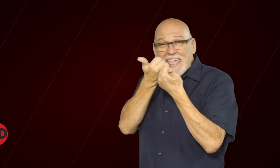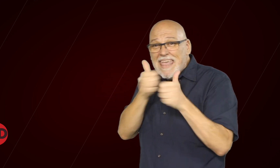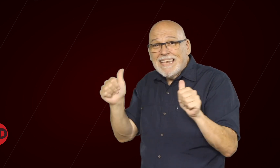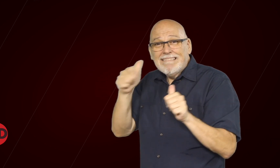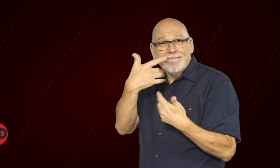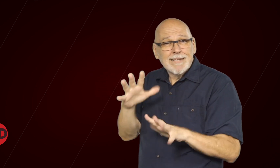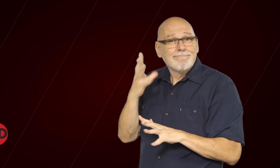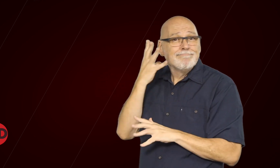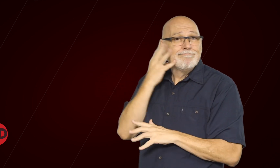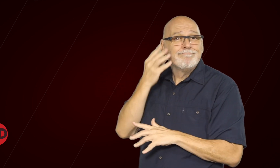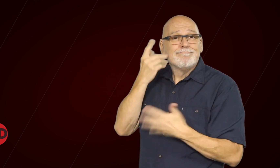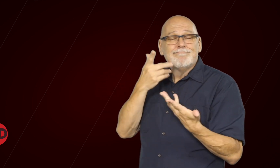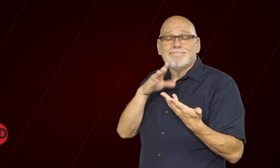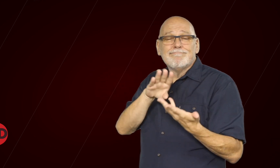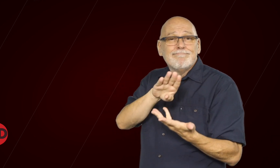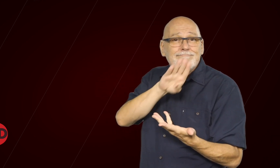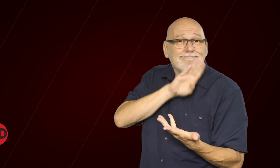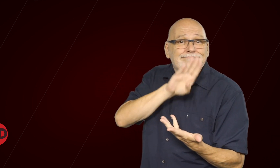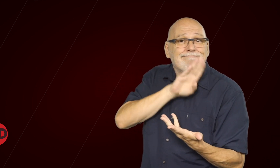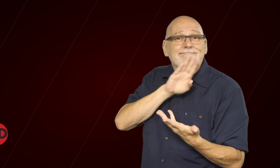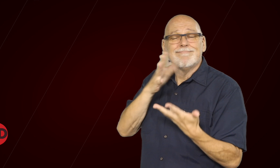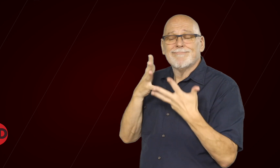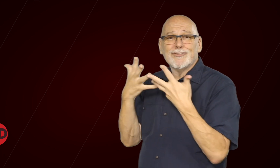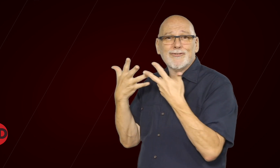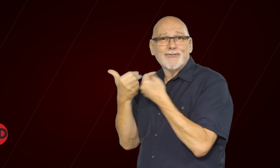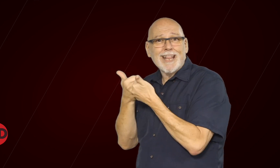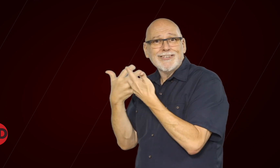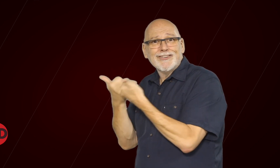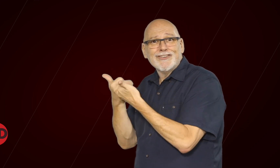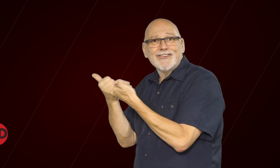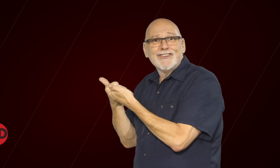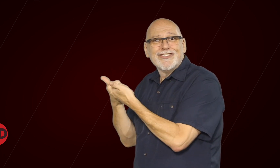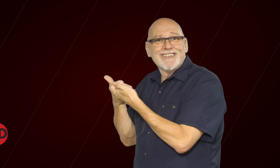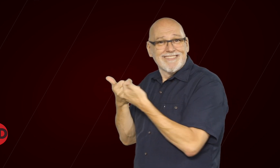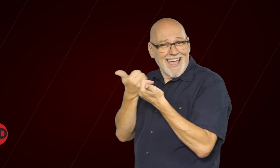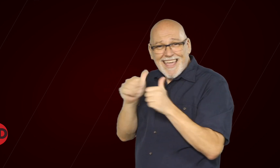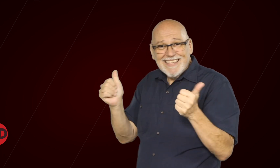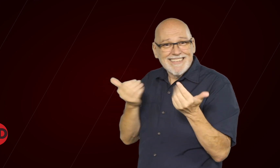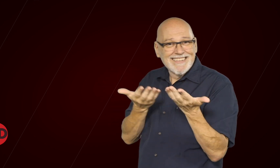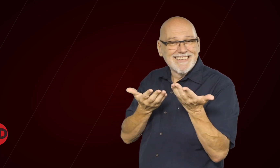any frustrations or challenges?